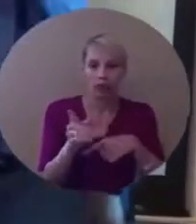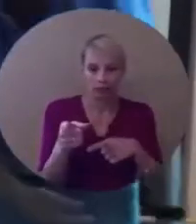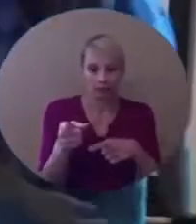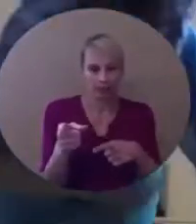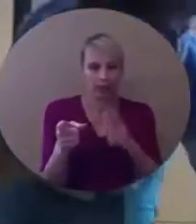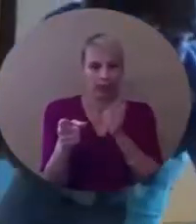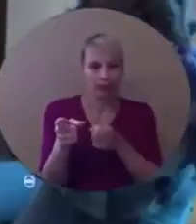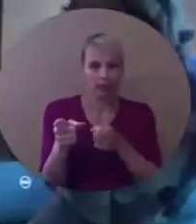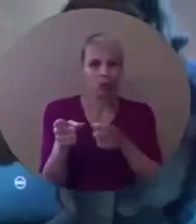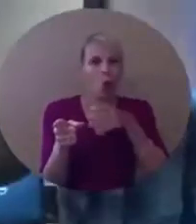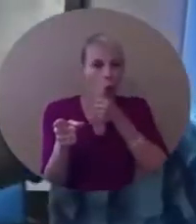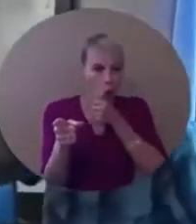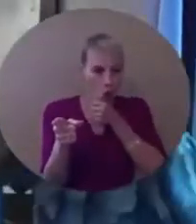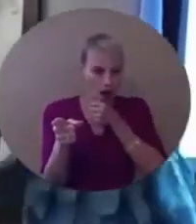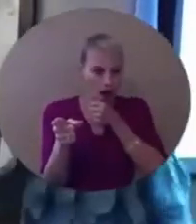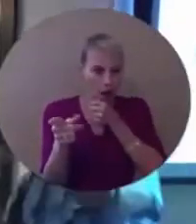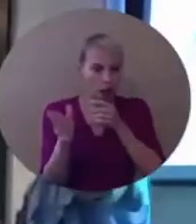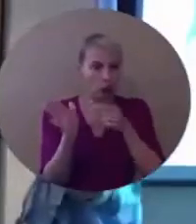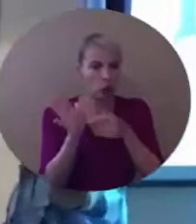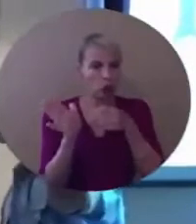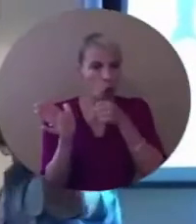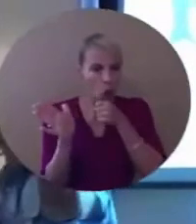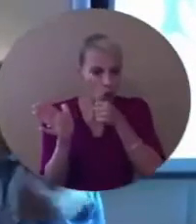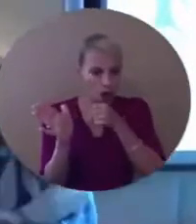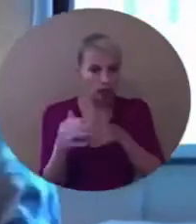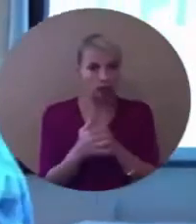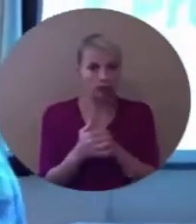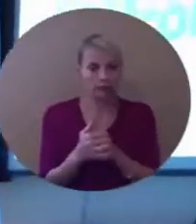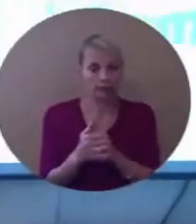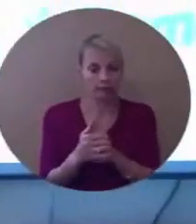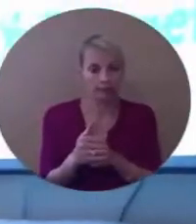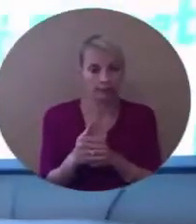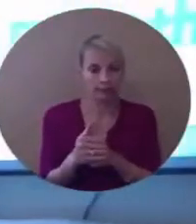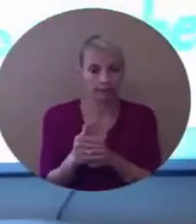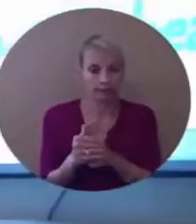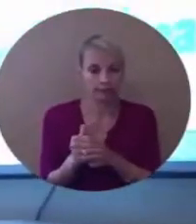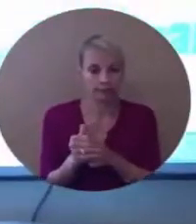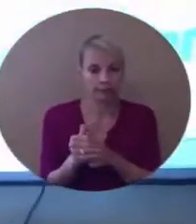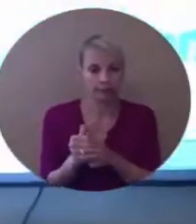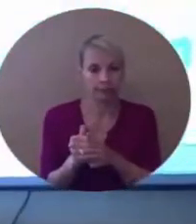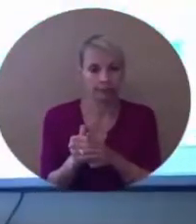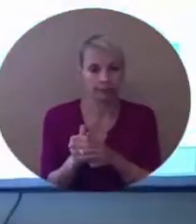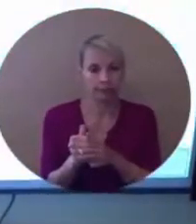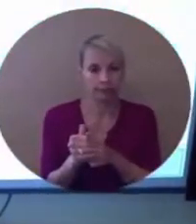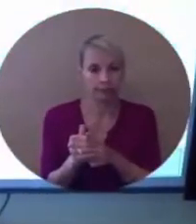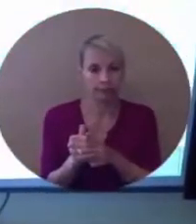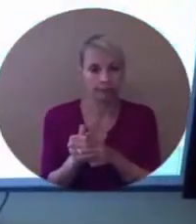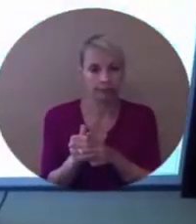And now, oh, look, he's given the orange blanket, he showed the sign for orange and she responded.